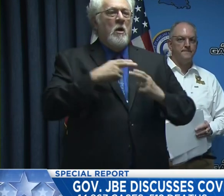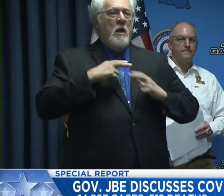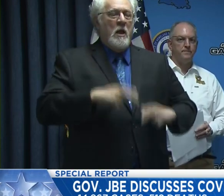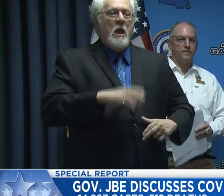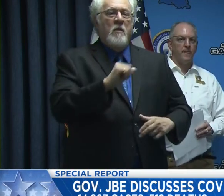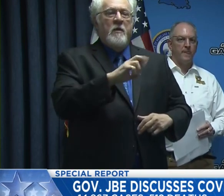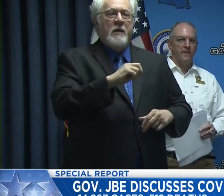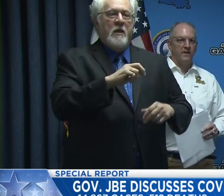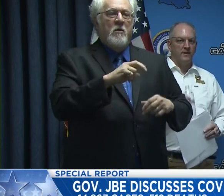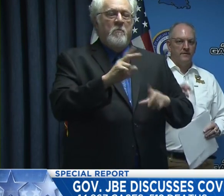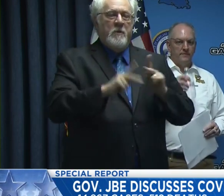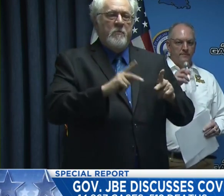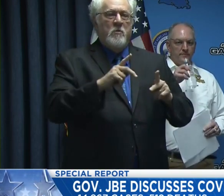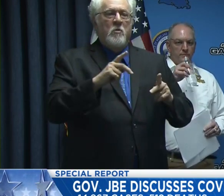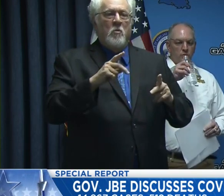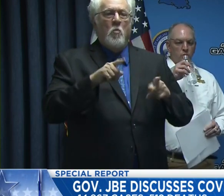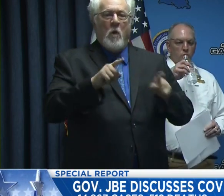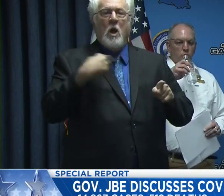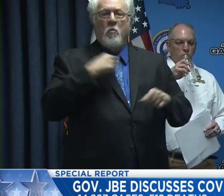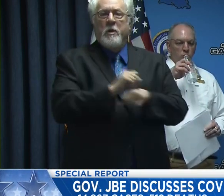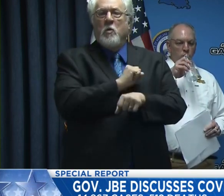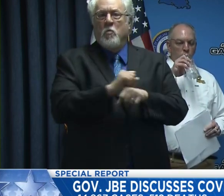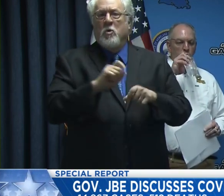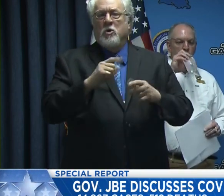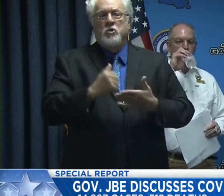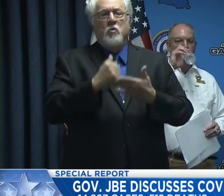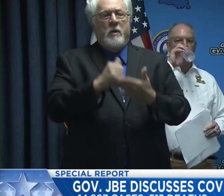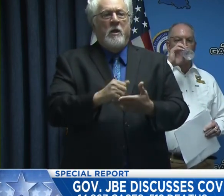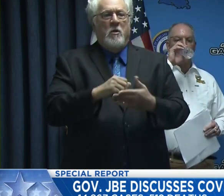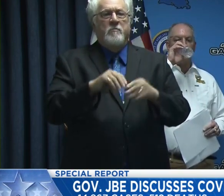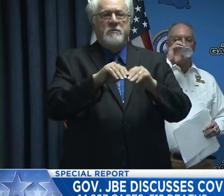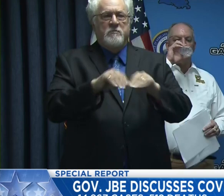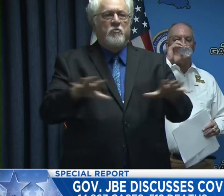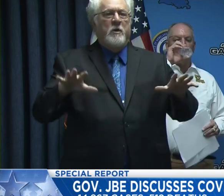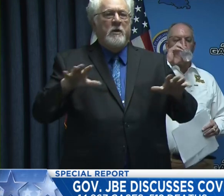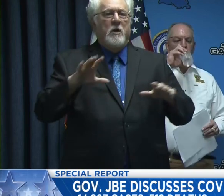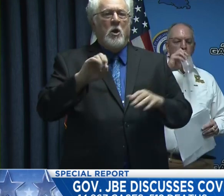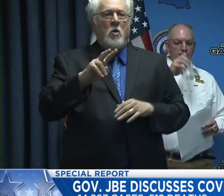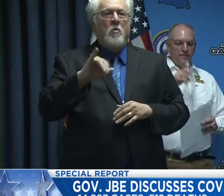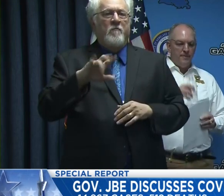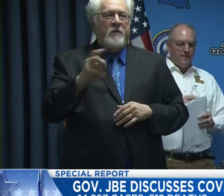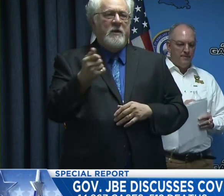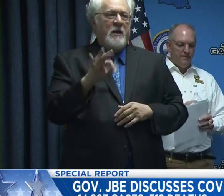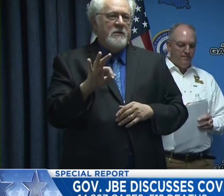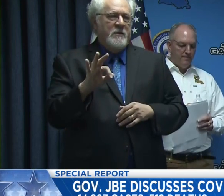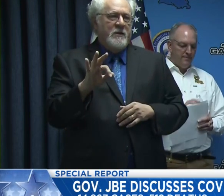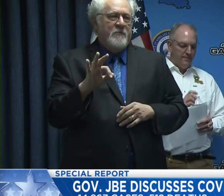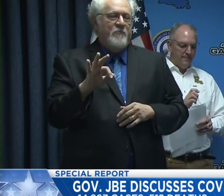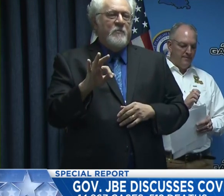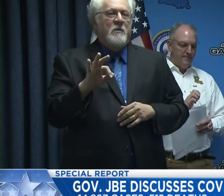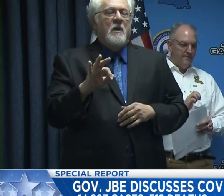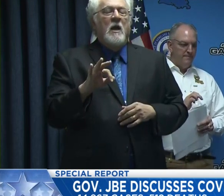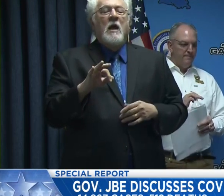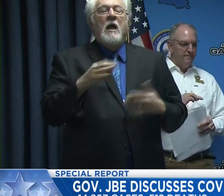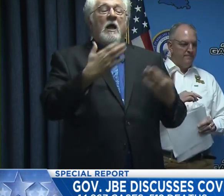FIGHTING AND WINNING THIS EPIDEMIC. I'LL CONTINUE TO STAND SHOULDER TO SHOULDER WITH THE GOVERNOR, THE PRESIDENT AND ALL OUR